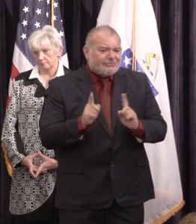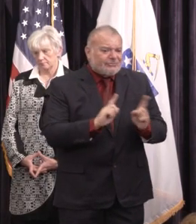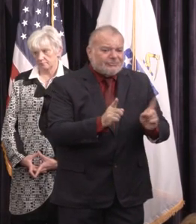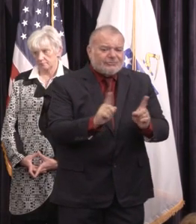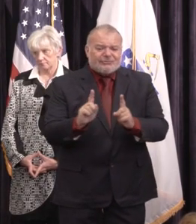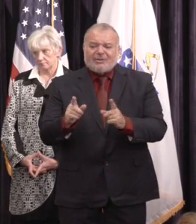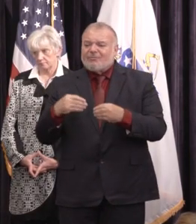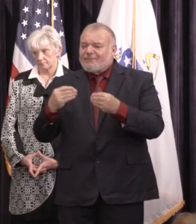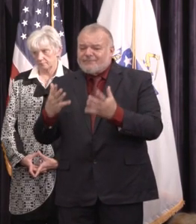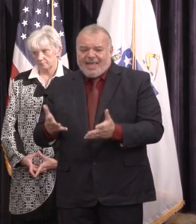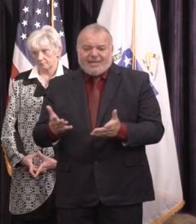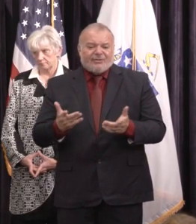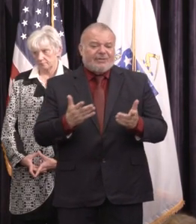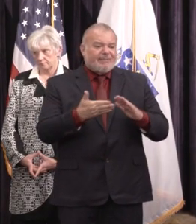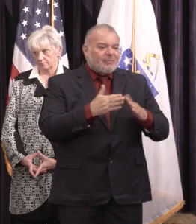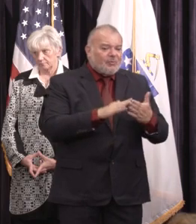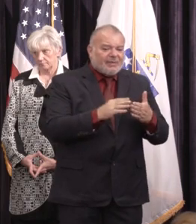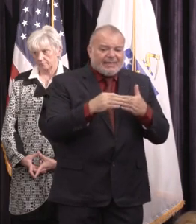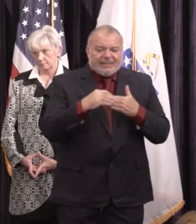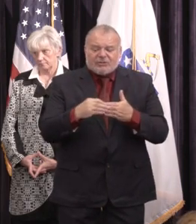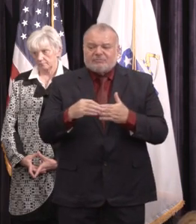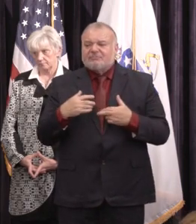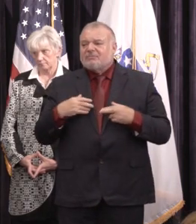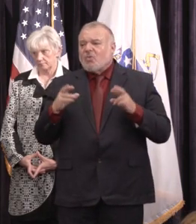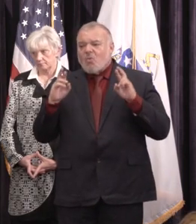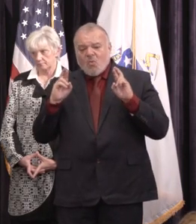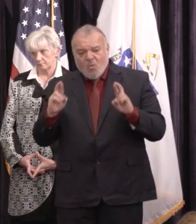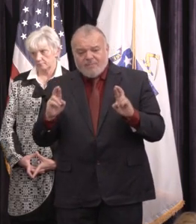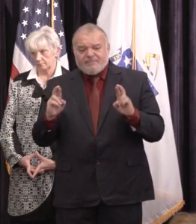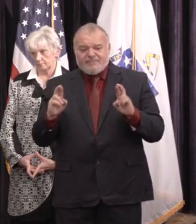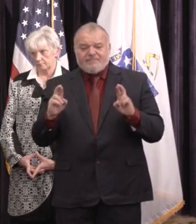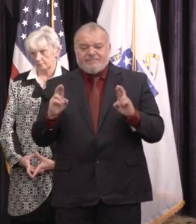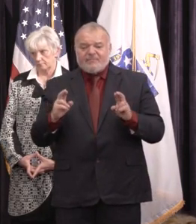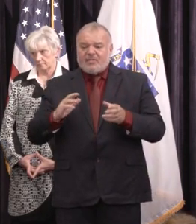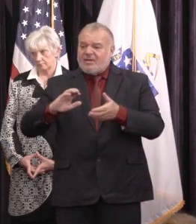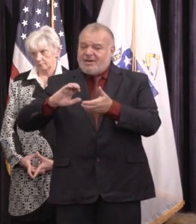You know, I hope we will see that continued collaboration and partnership. Again, I just